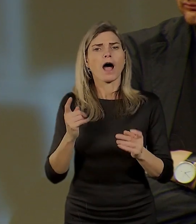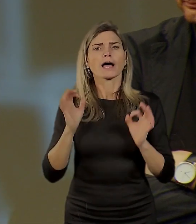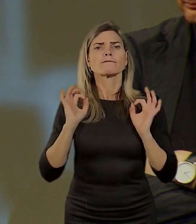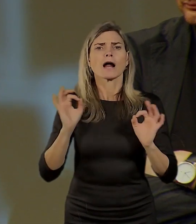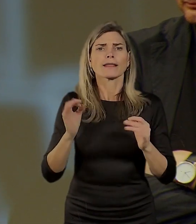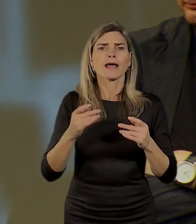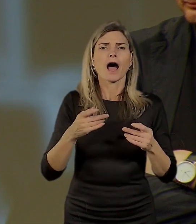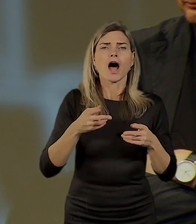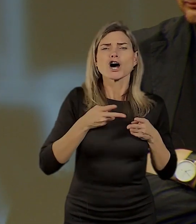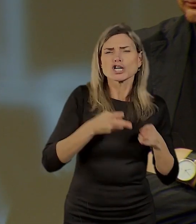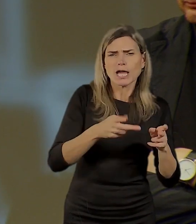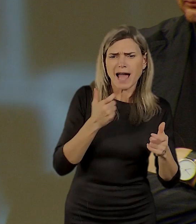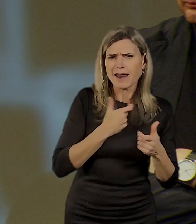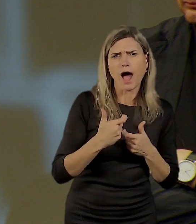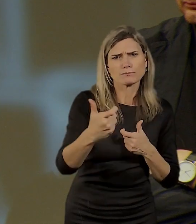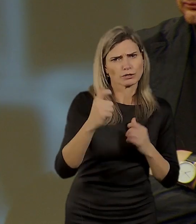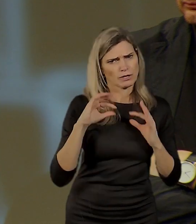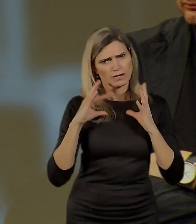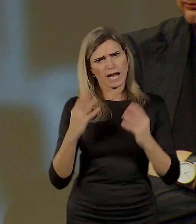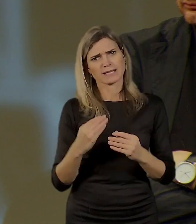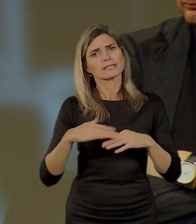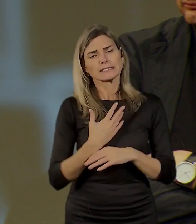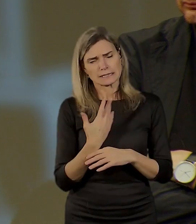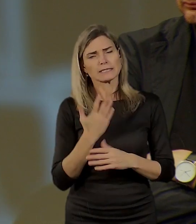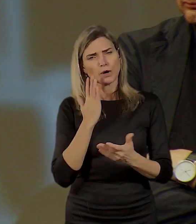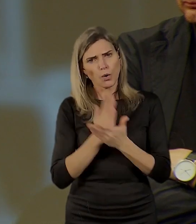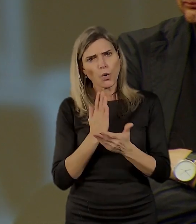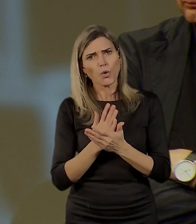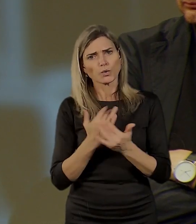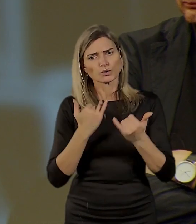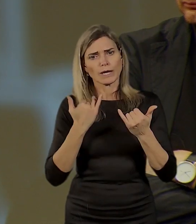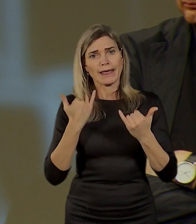The railway actually creates a barrier against the water there.